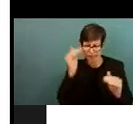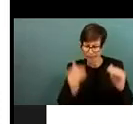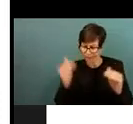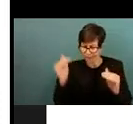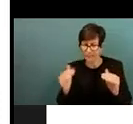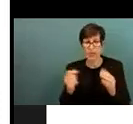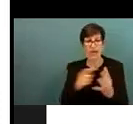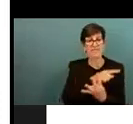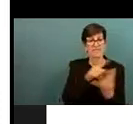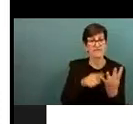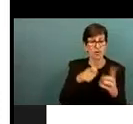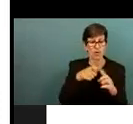be talking about these as we go through.